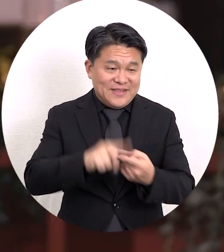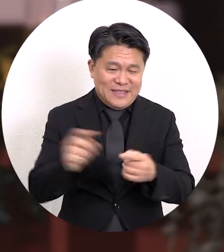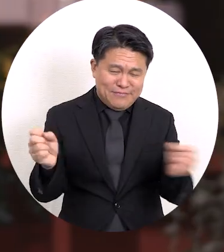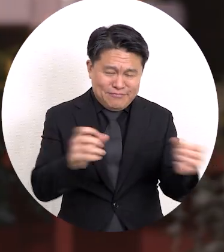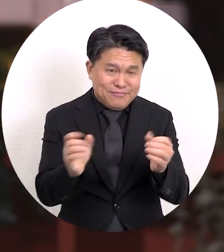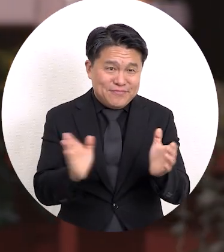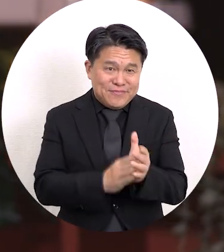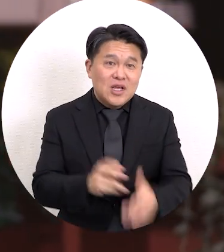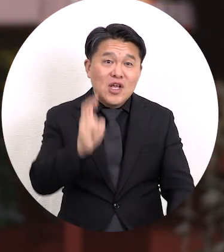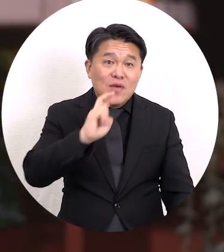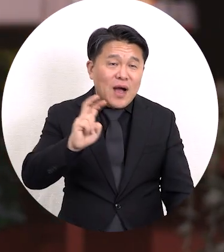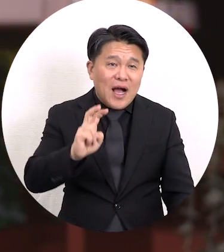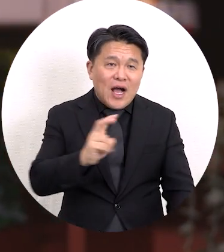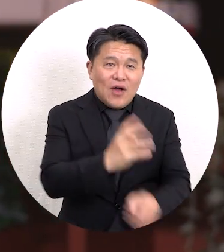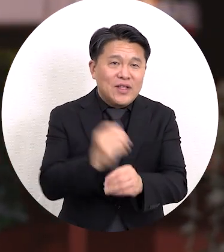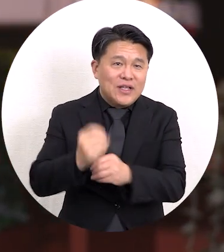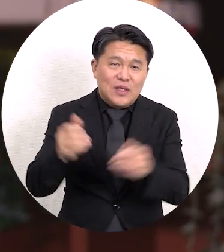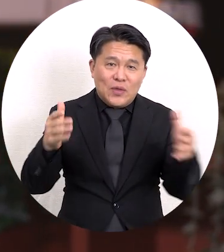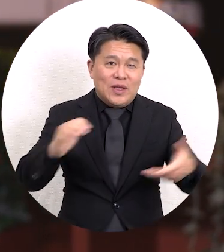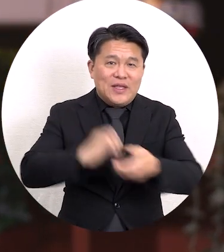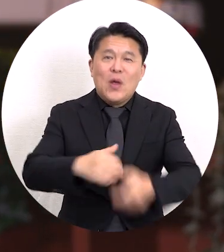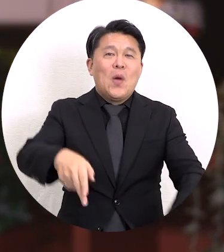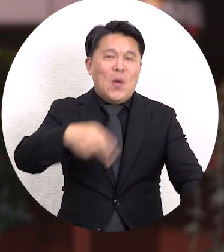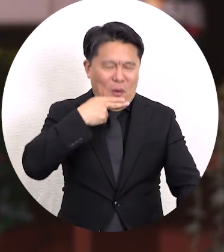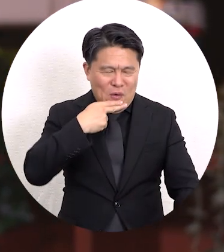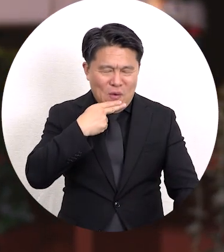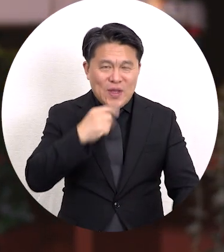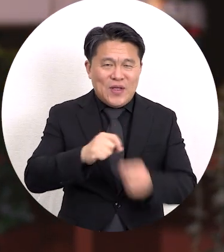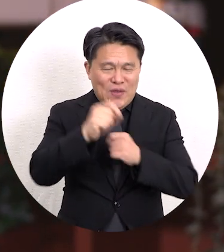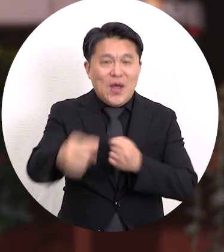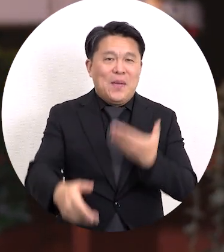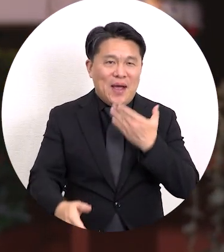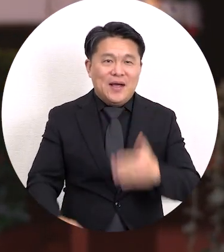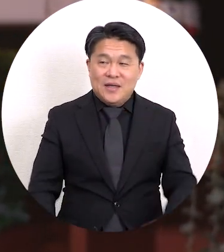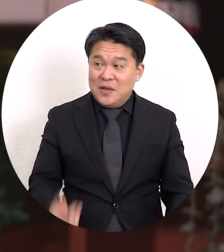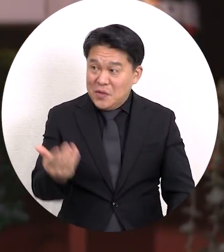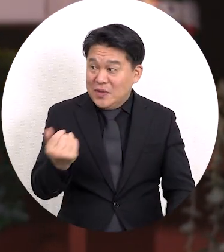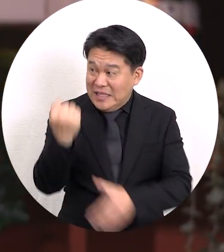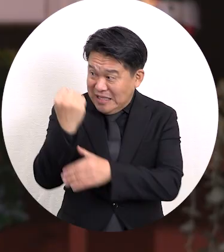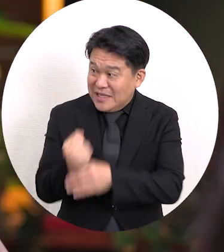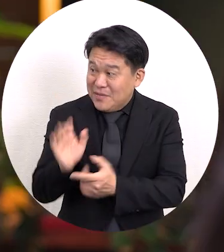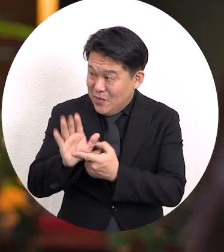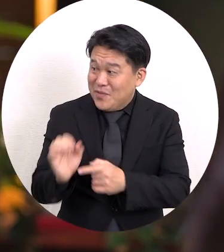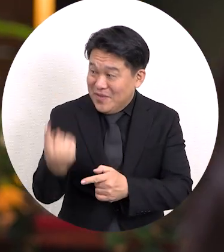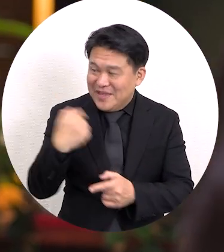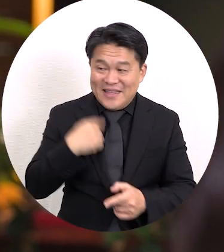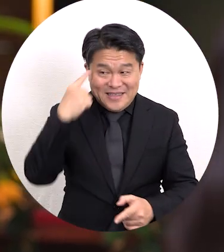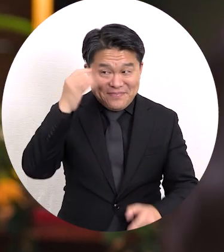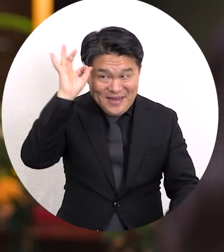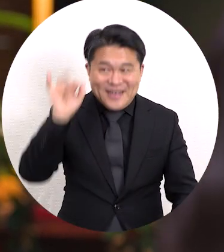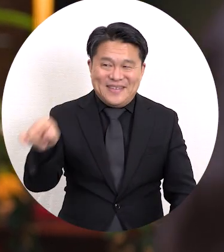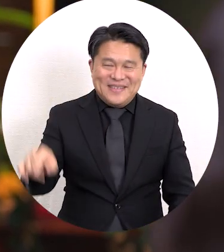I was reminded that music has no expiration date. When you mentioned the idea of "spoiling" it made me think about that.